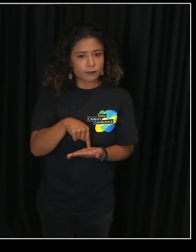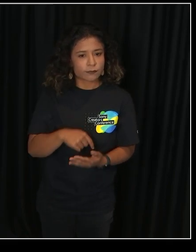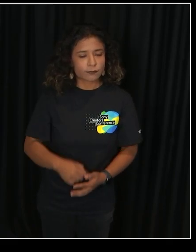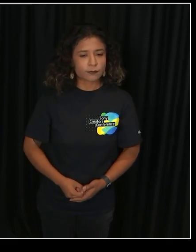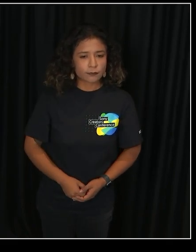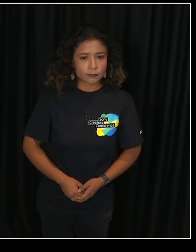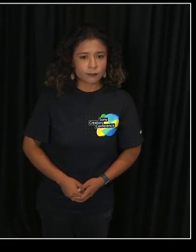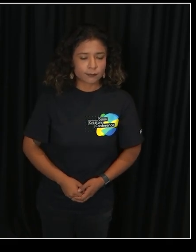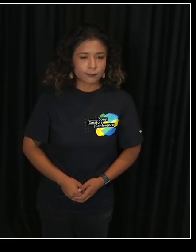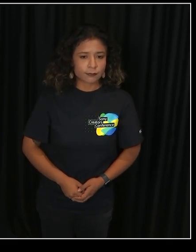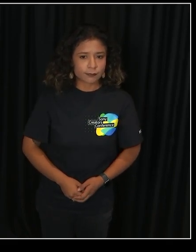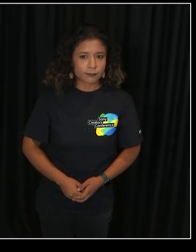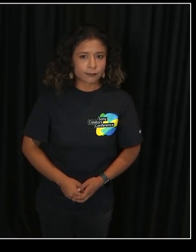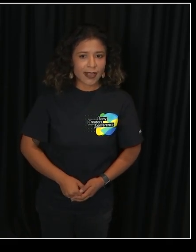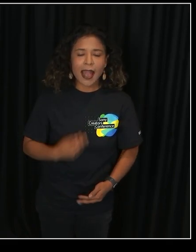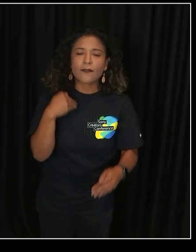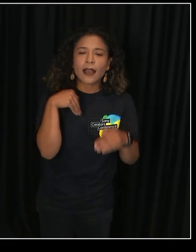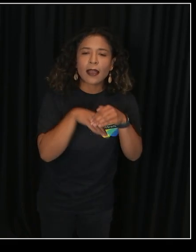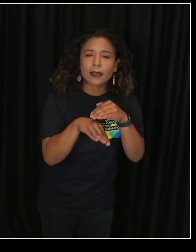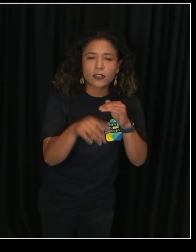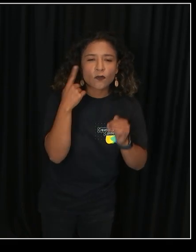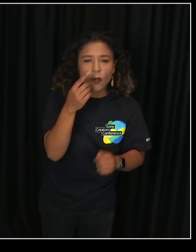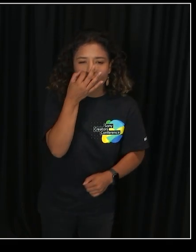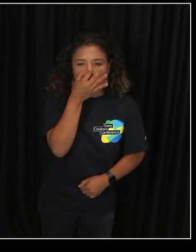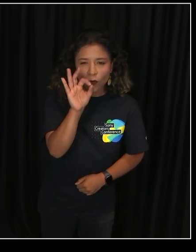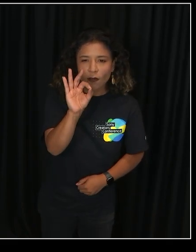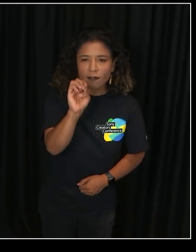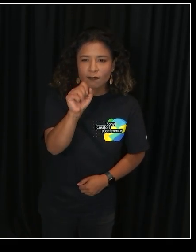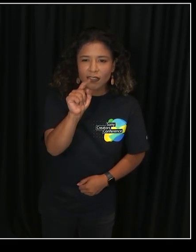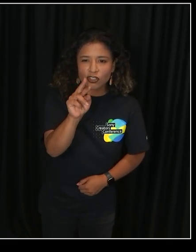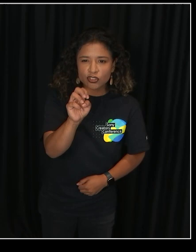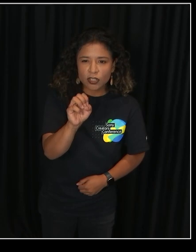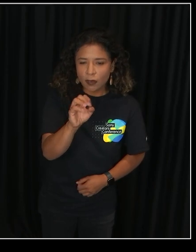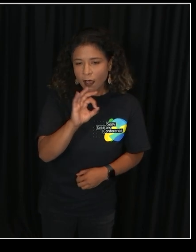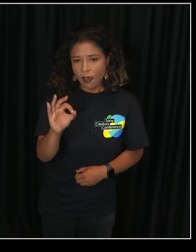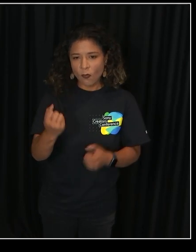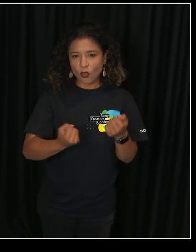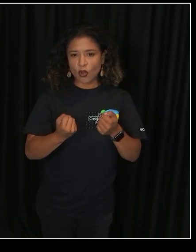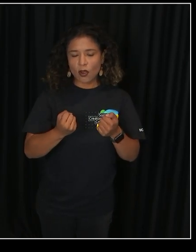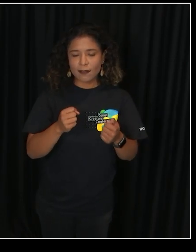So it had access to a few of these features of the car and its position on the track.